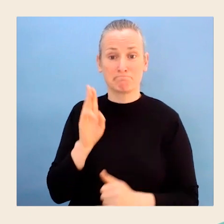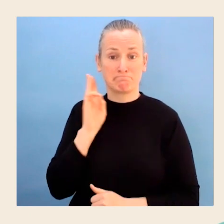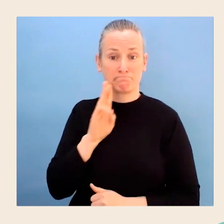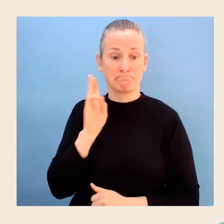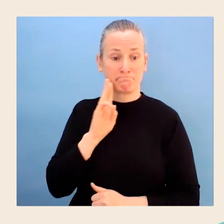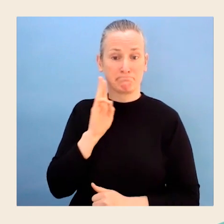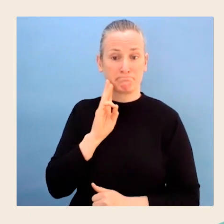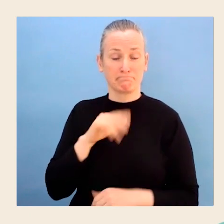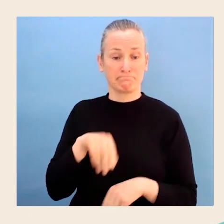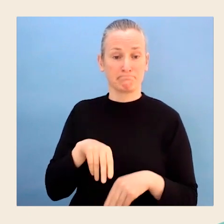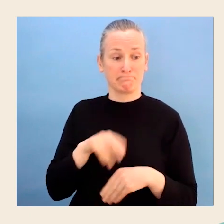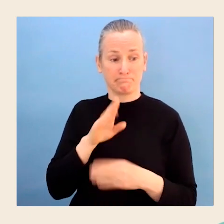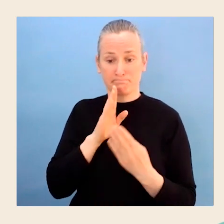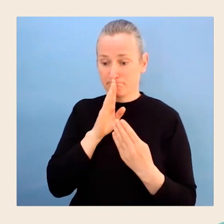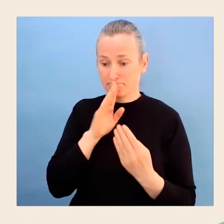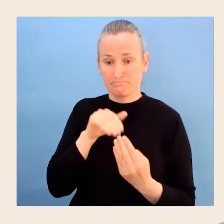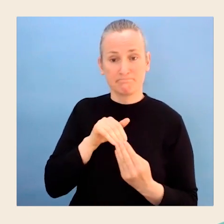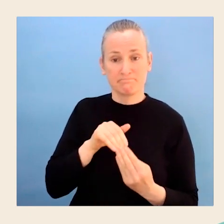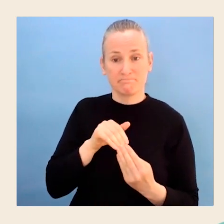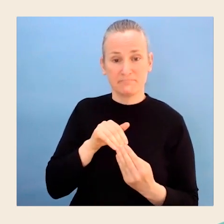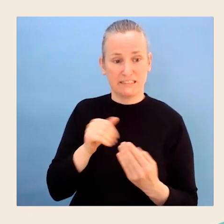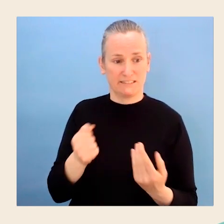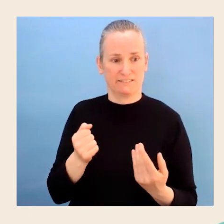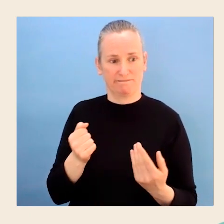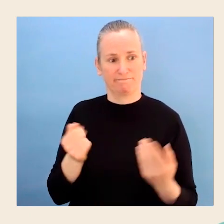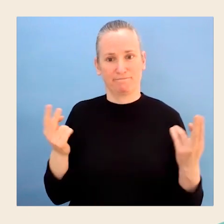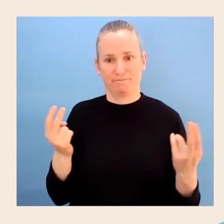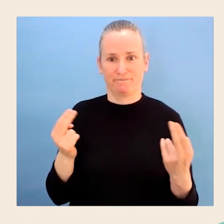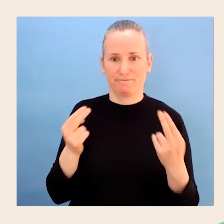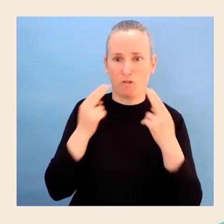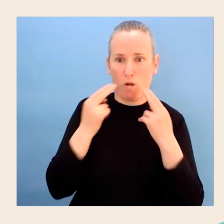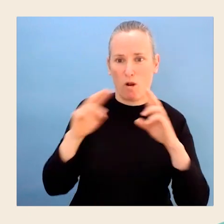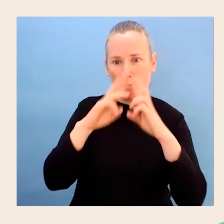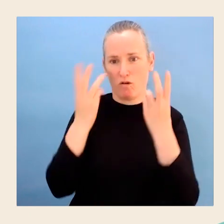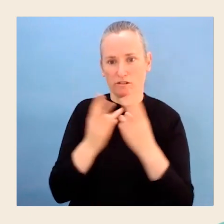But I suppose, do you think that it's important that we recognise these intersections